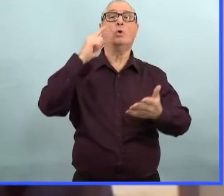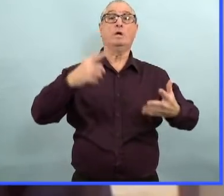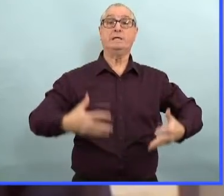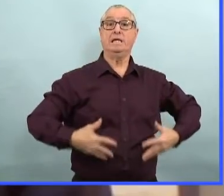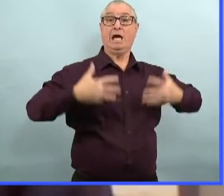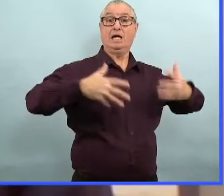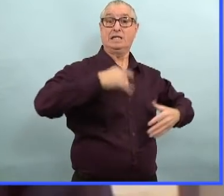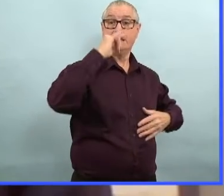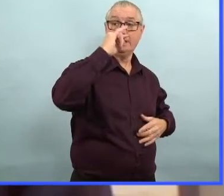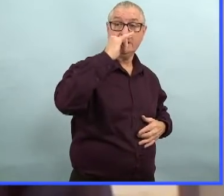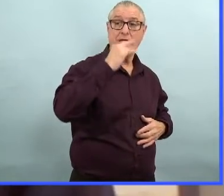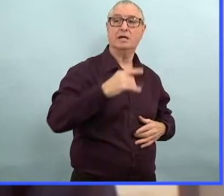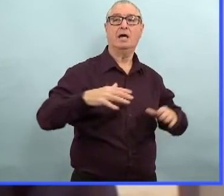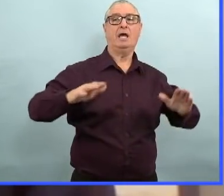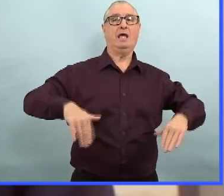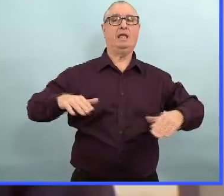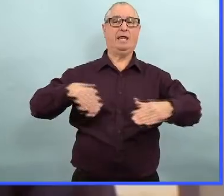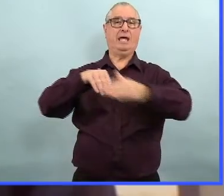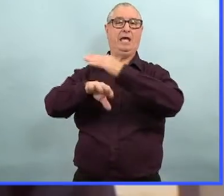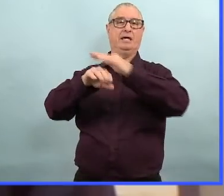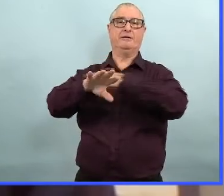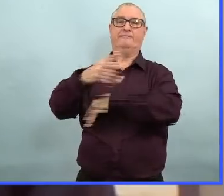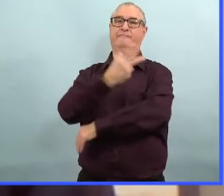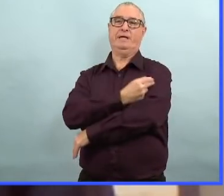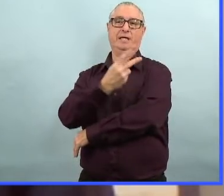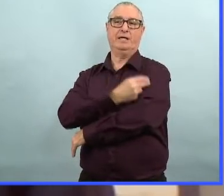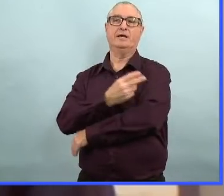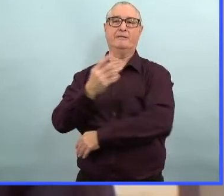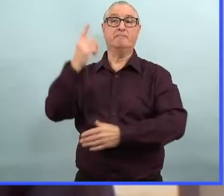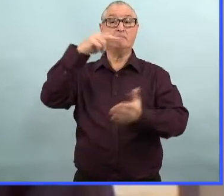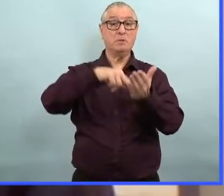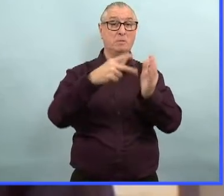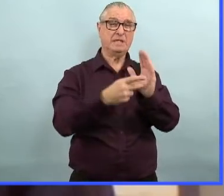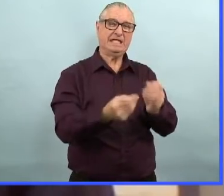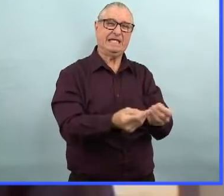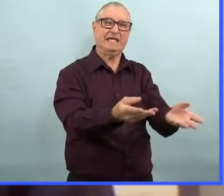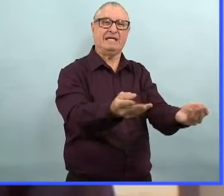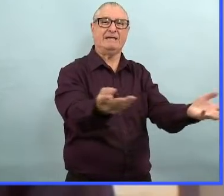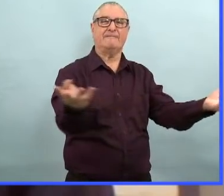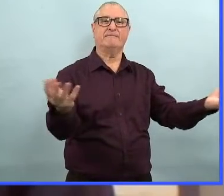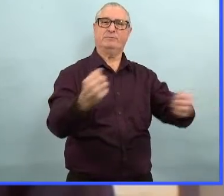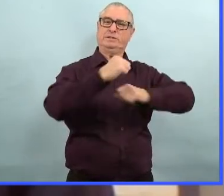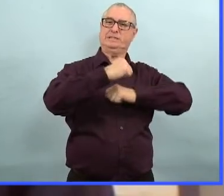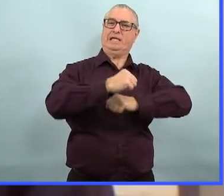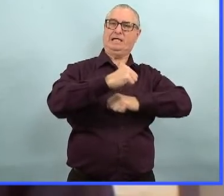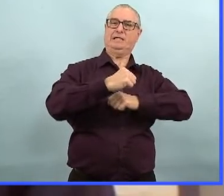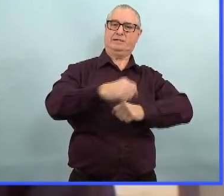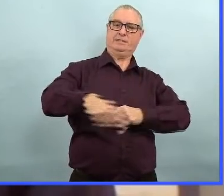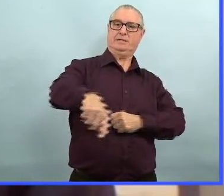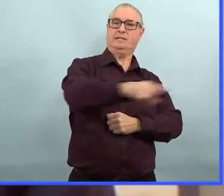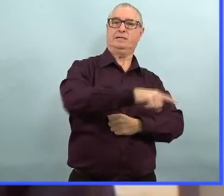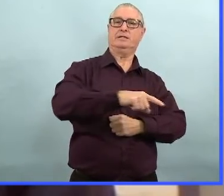and it's really to protect people coming back to limited chances that they're